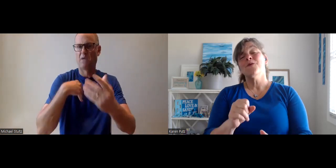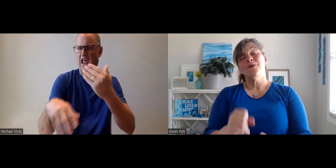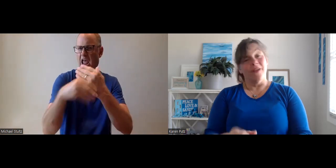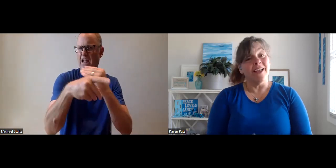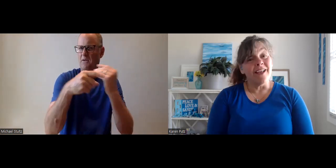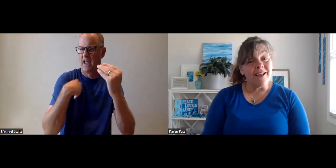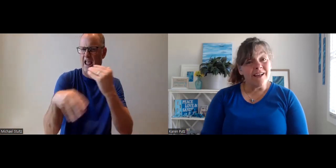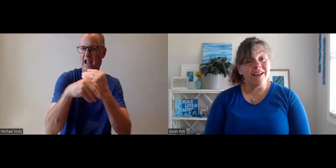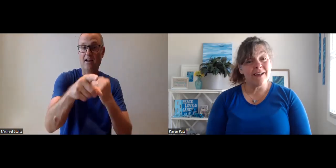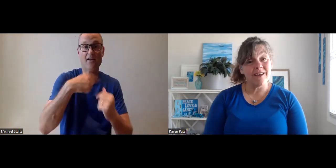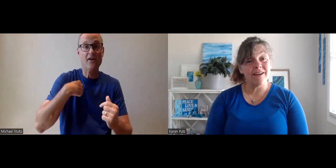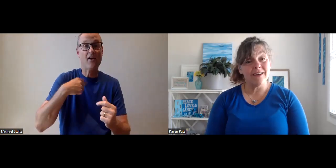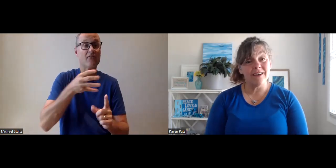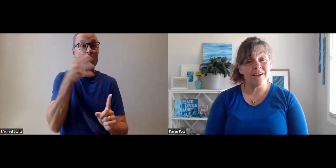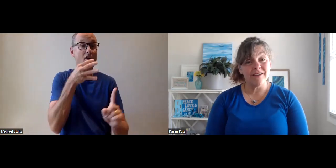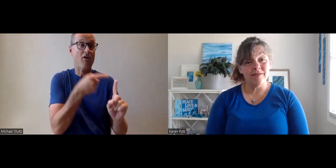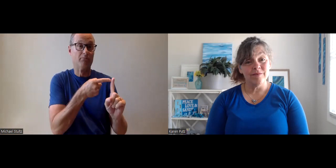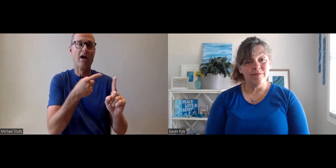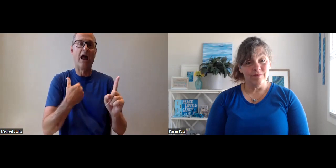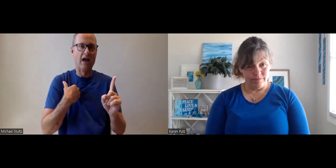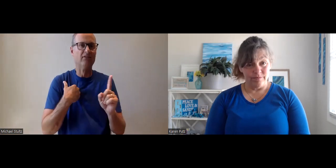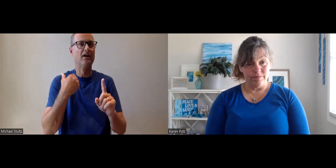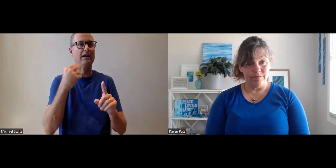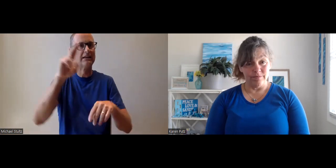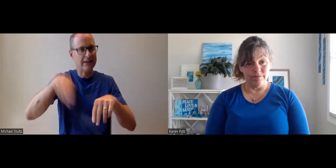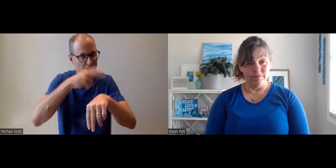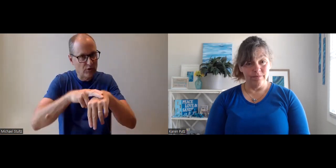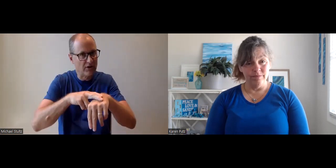Another thing I want to add at the farm, there was this beautiful, um,